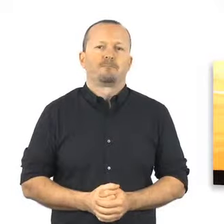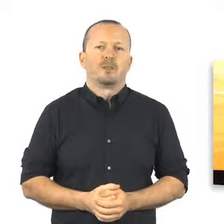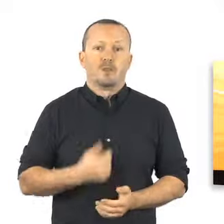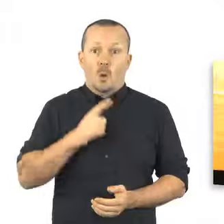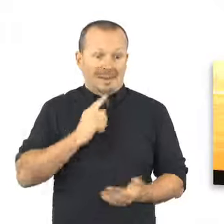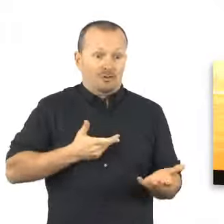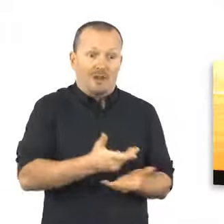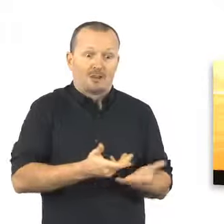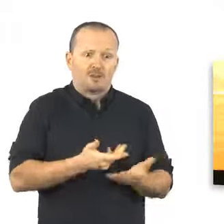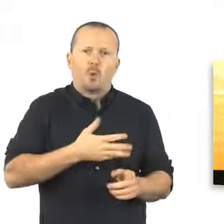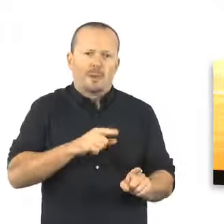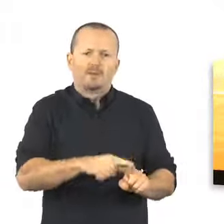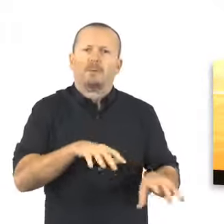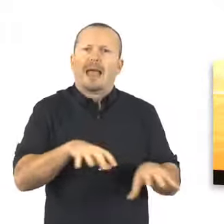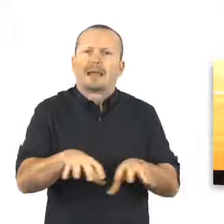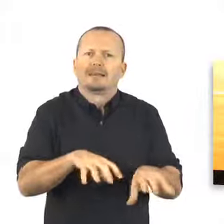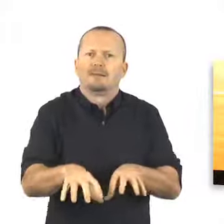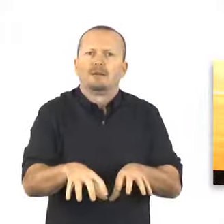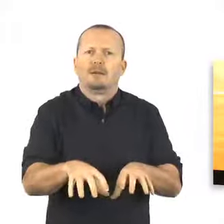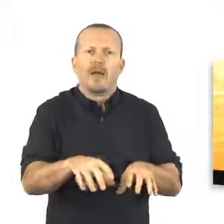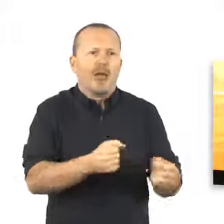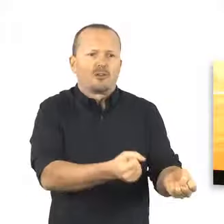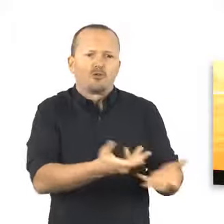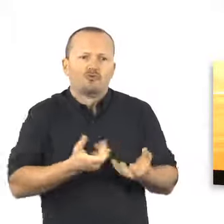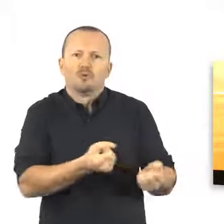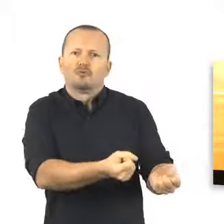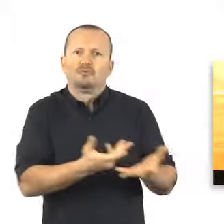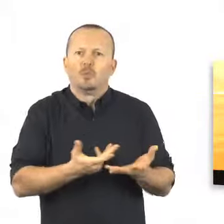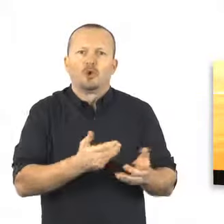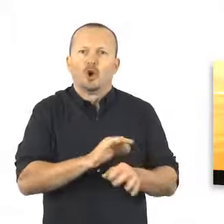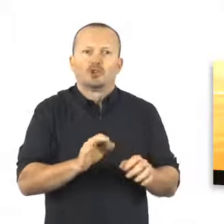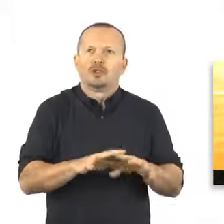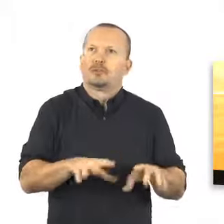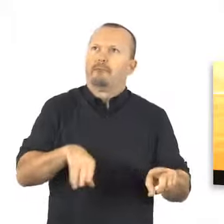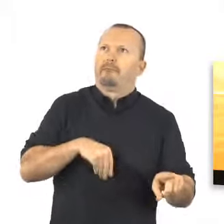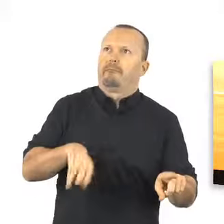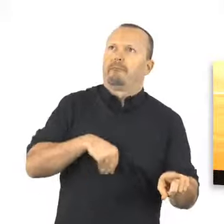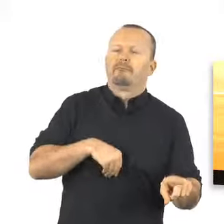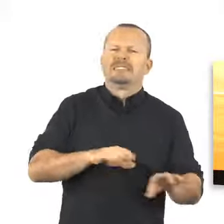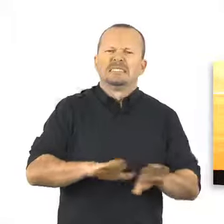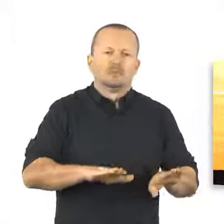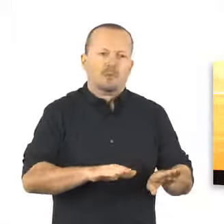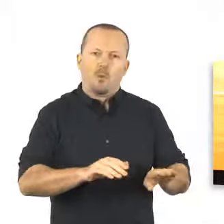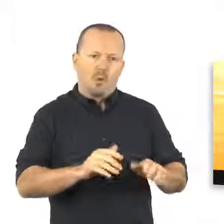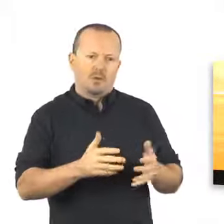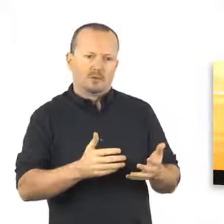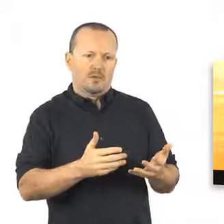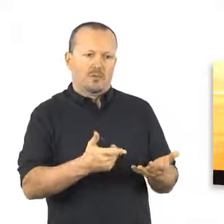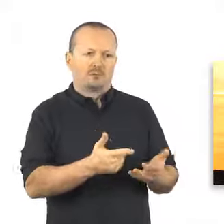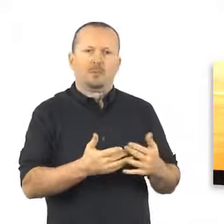So we want children to be active in our interactions with them, not passive. We want them to participate